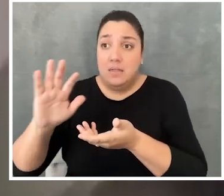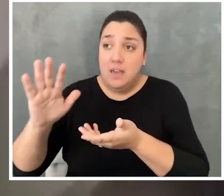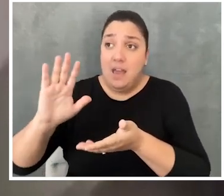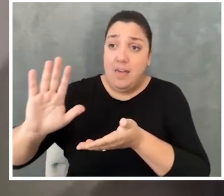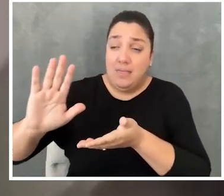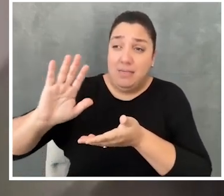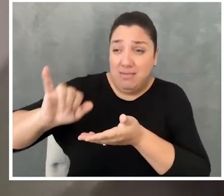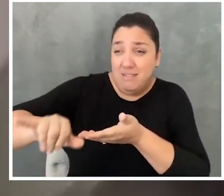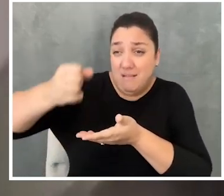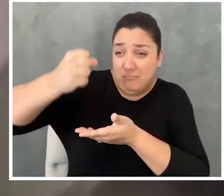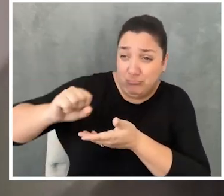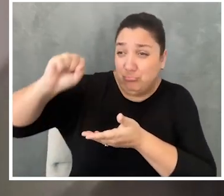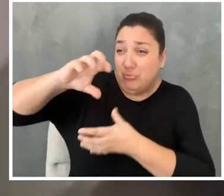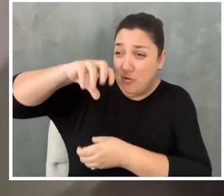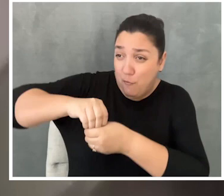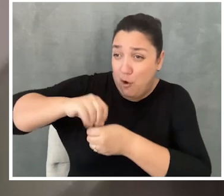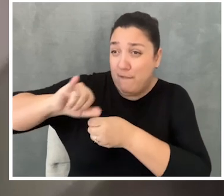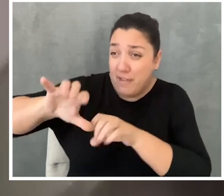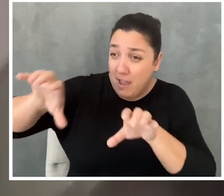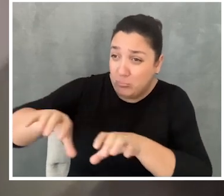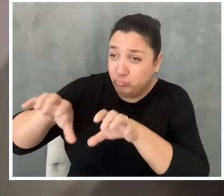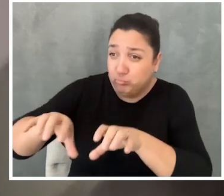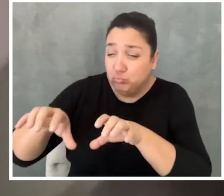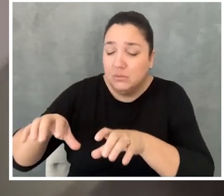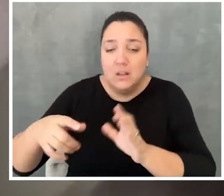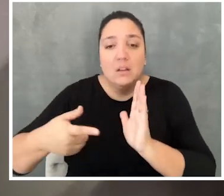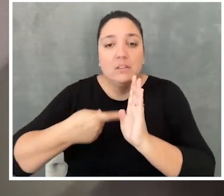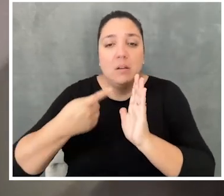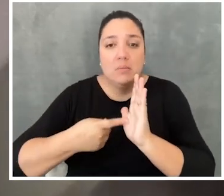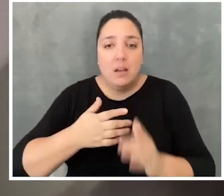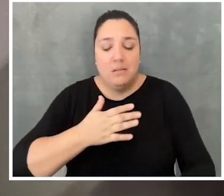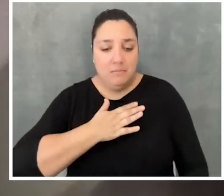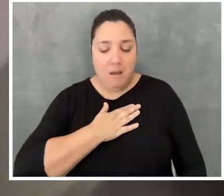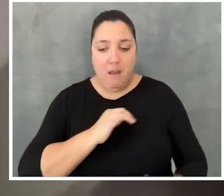and just focus on that one portion of the identity that the movement focuses on.